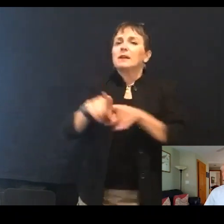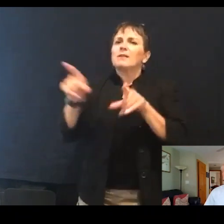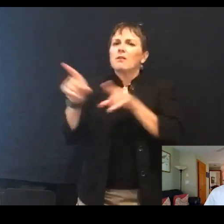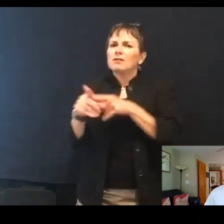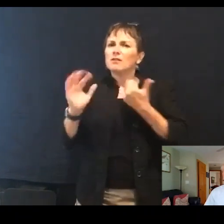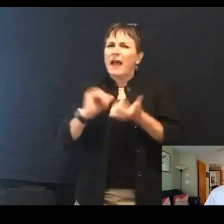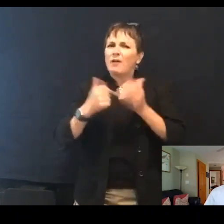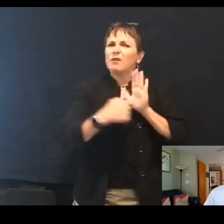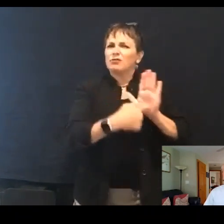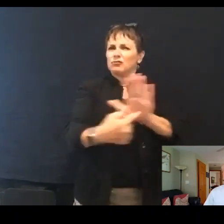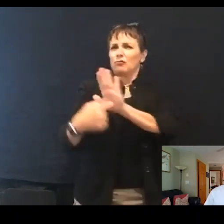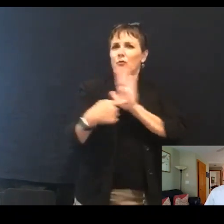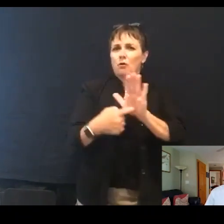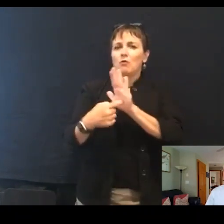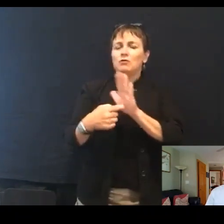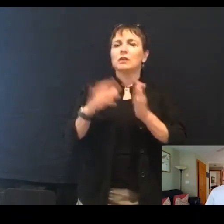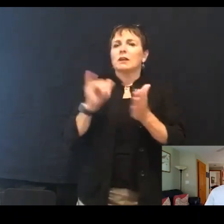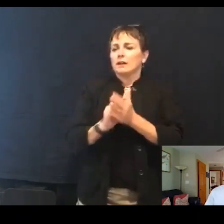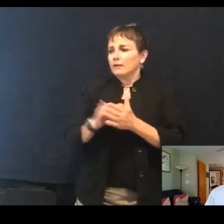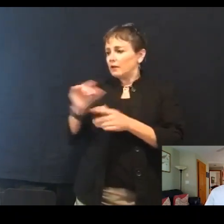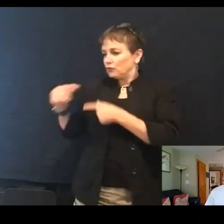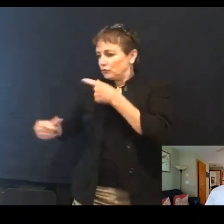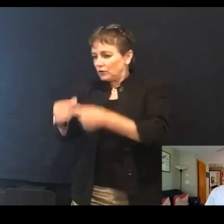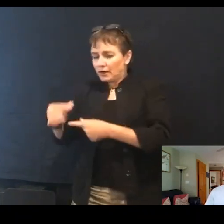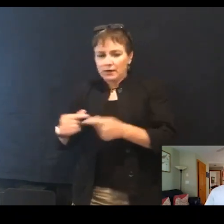of diseases to be able to combine that information